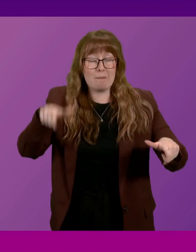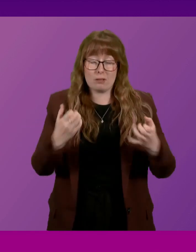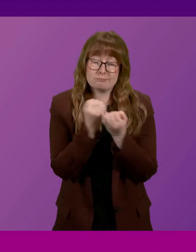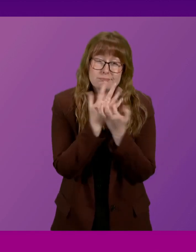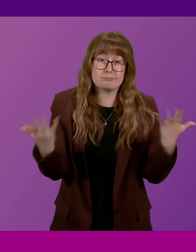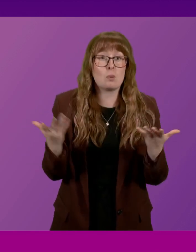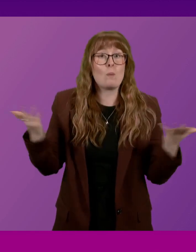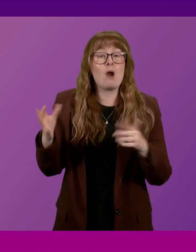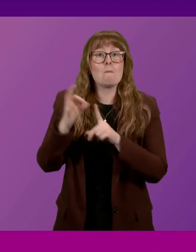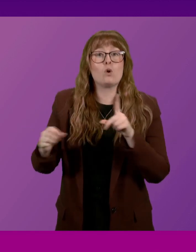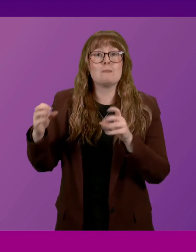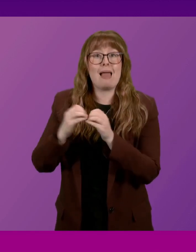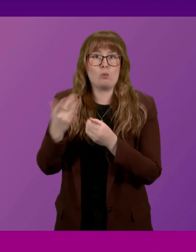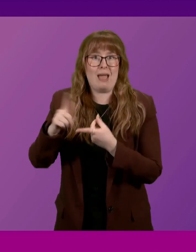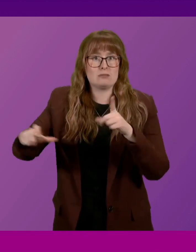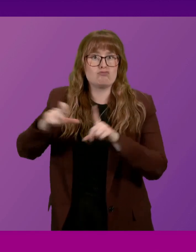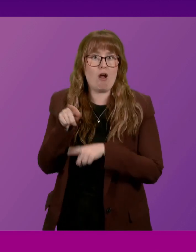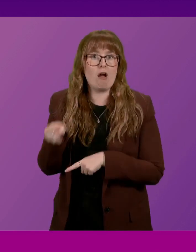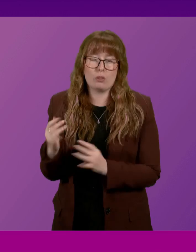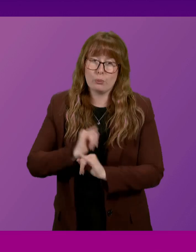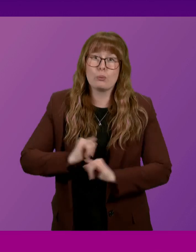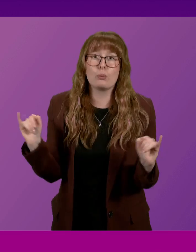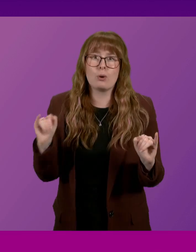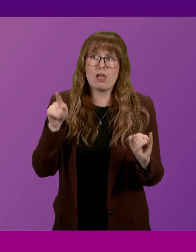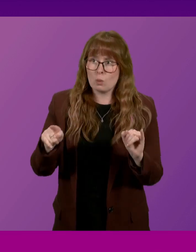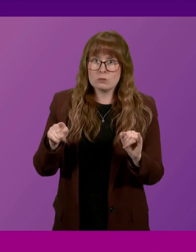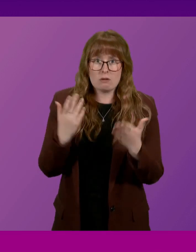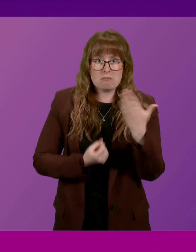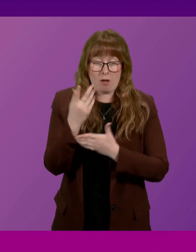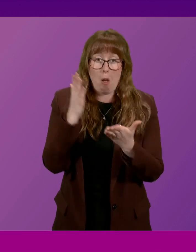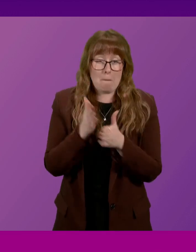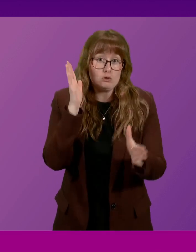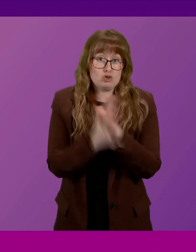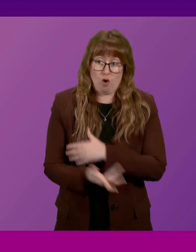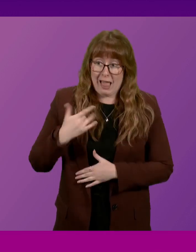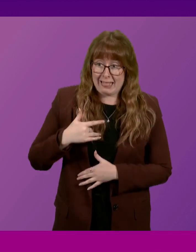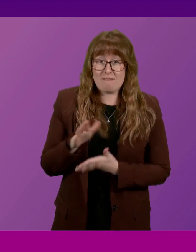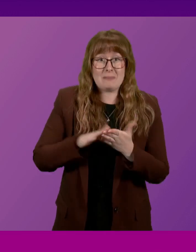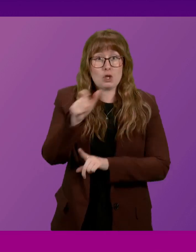Portobello. Such incidents are destroying lives and traumatising communities,